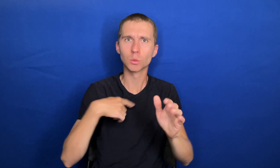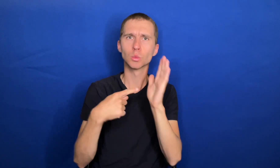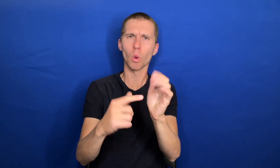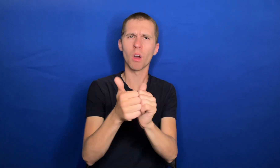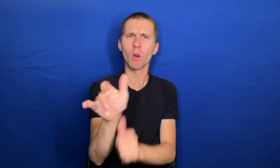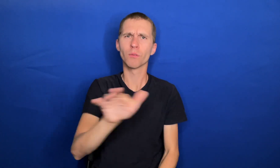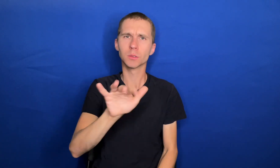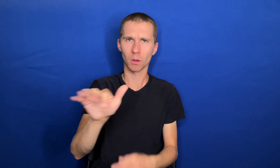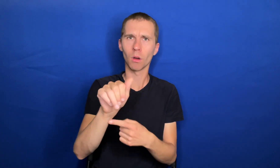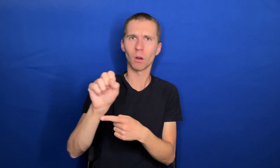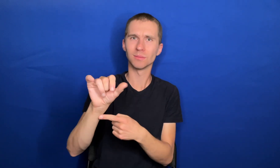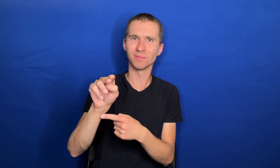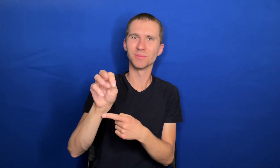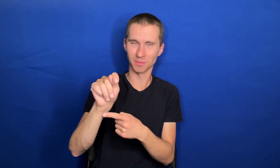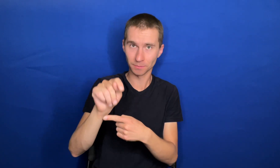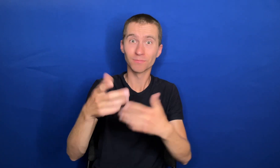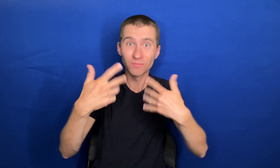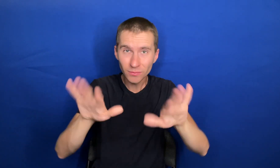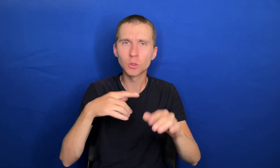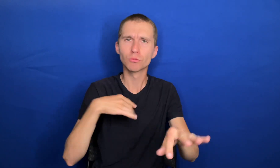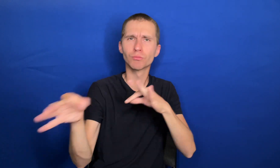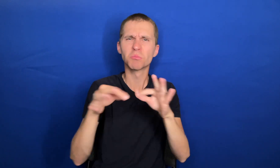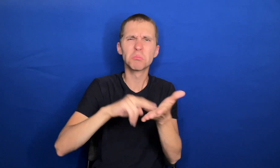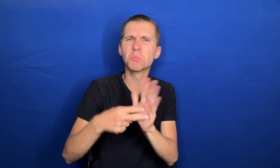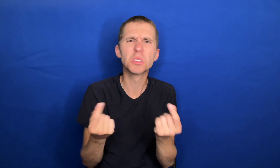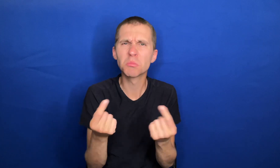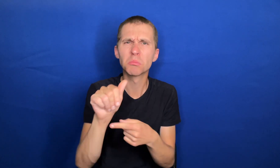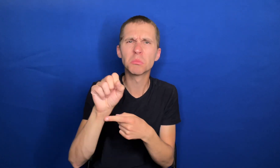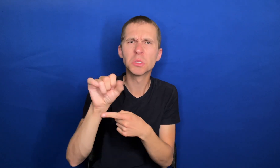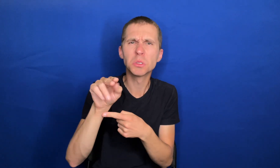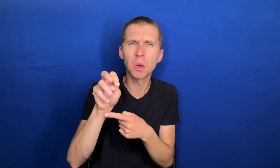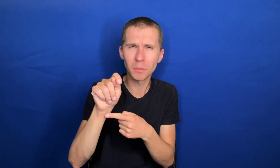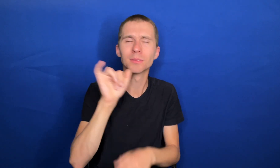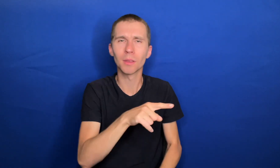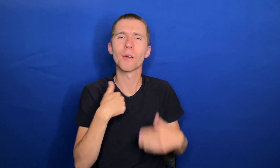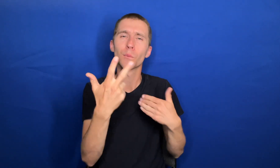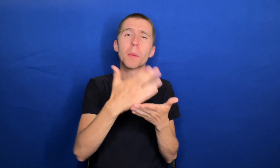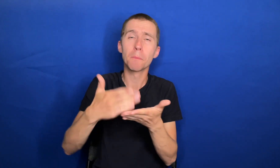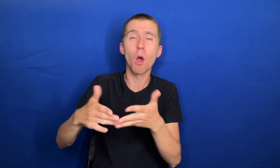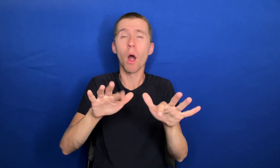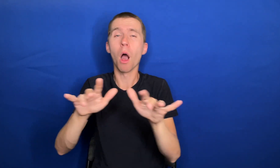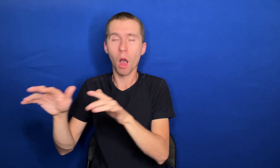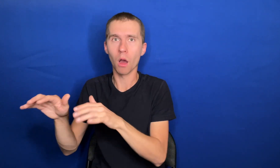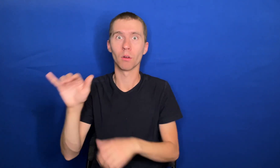Then fingerspelling "assignment" in ASL, and finally signing the definition of assignment (which begins with "Assignment has three parts...")